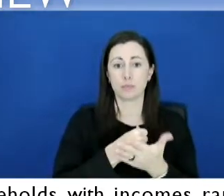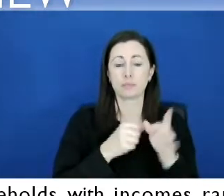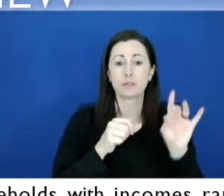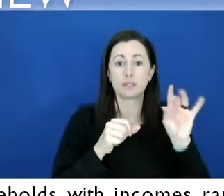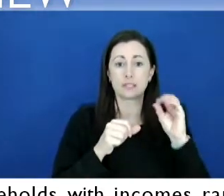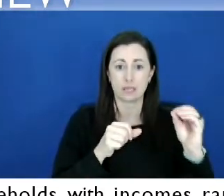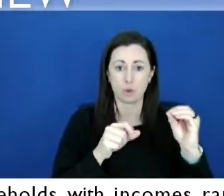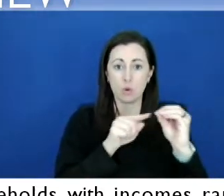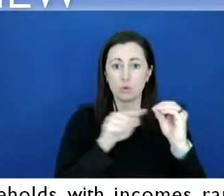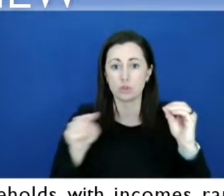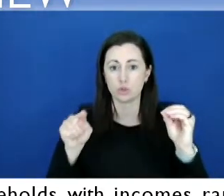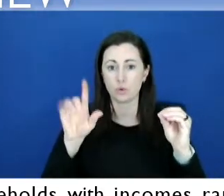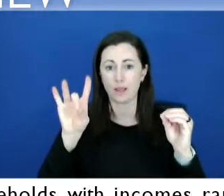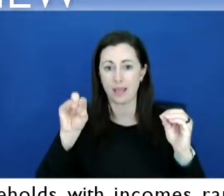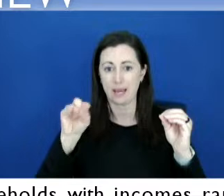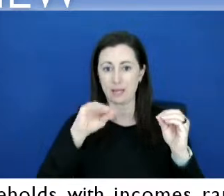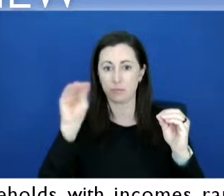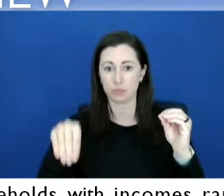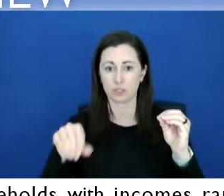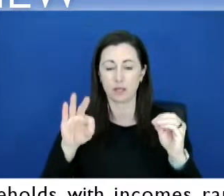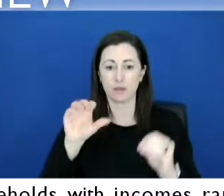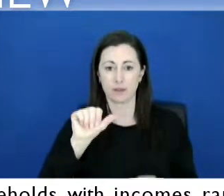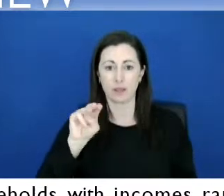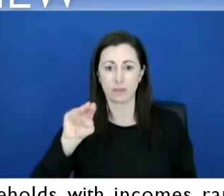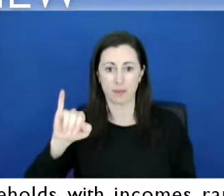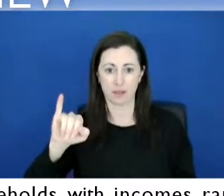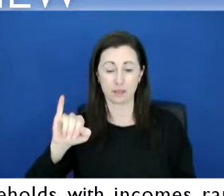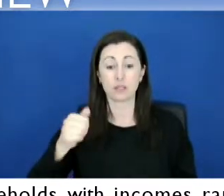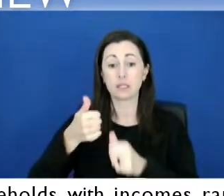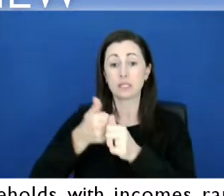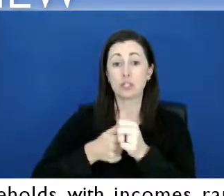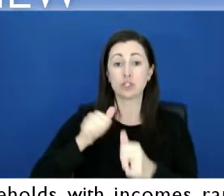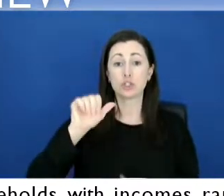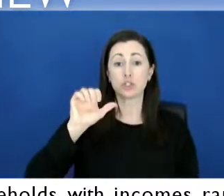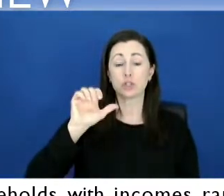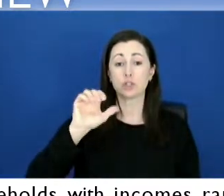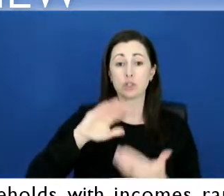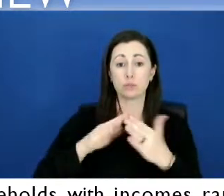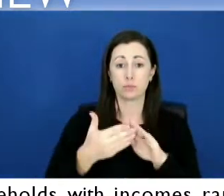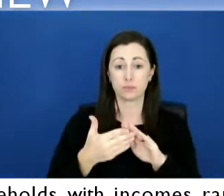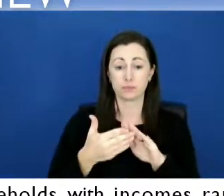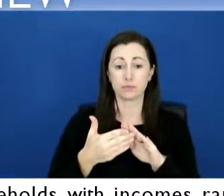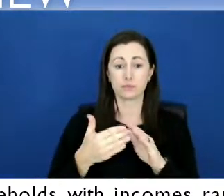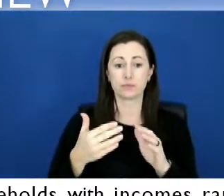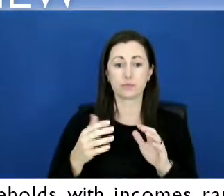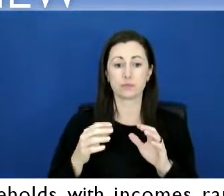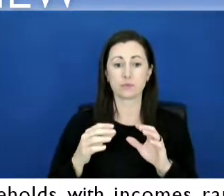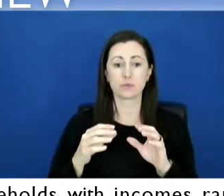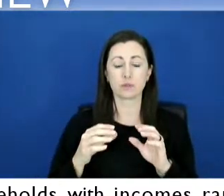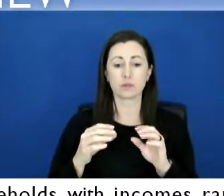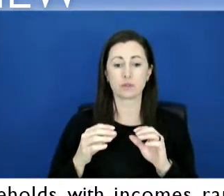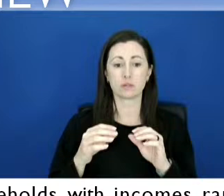AFFORDABILITY, WITH INCOME